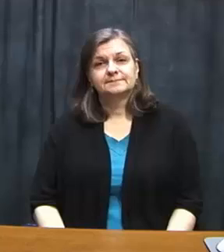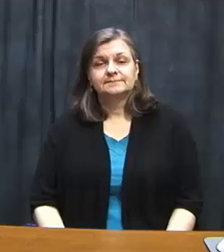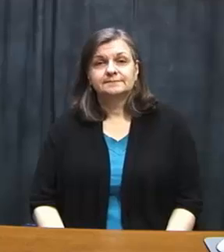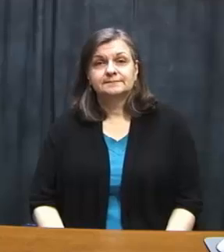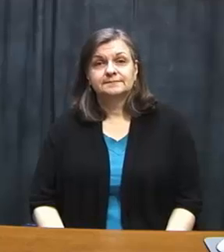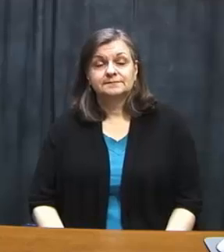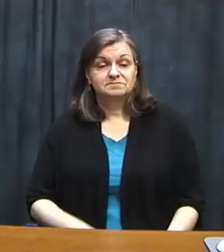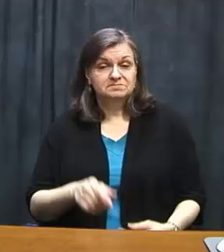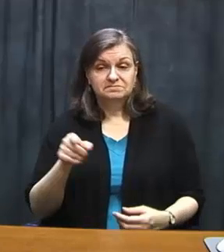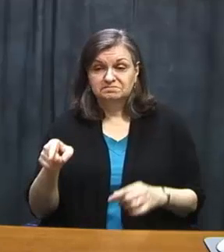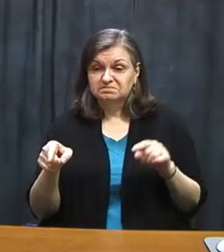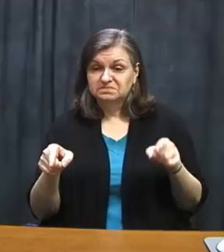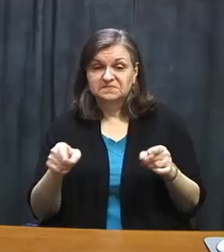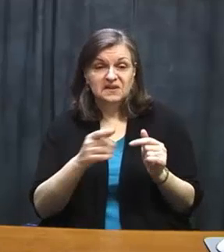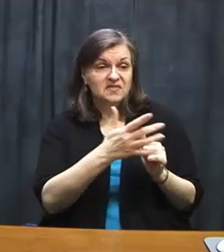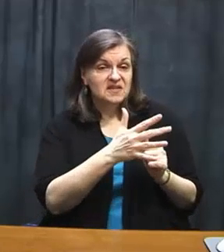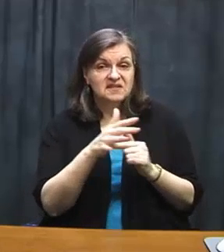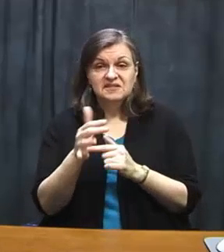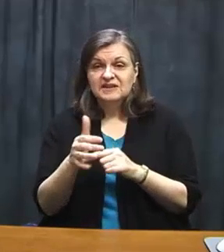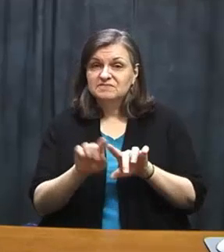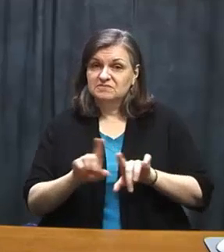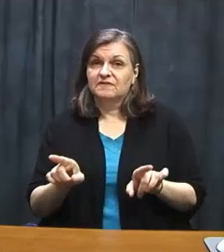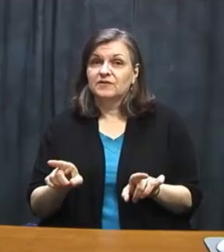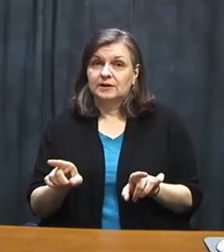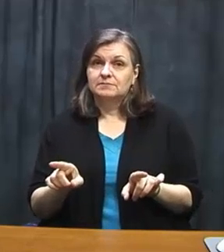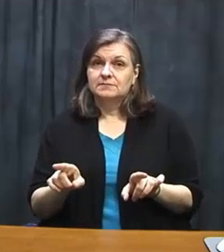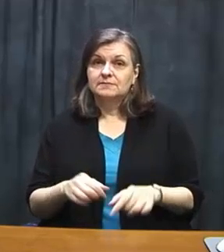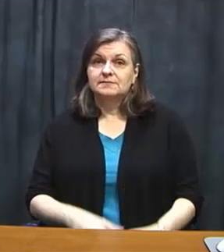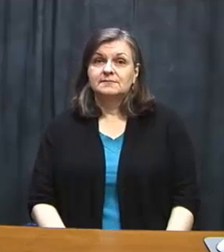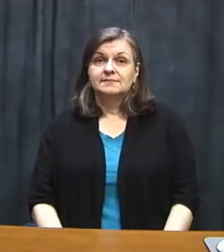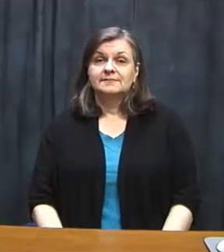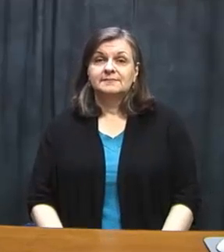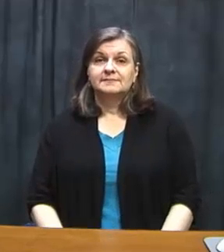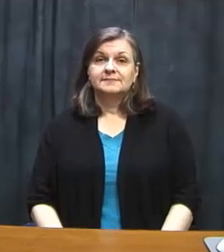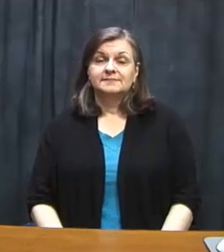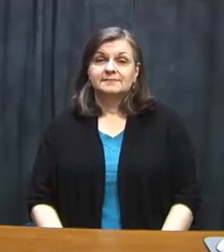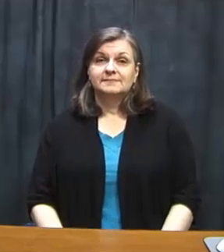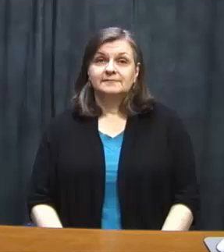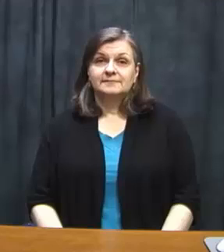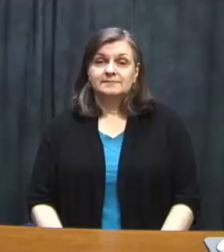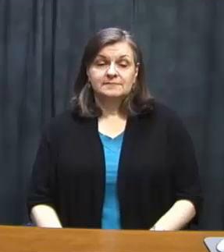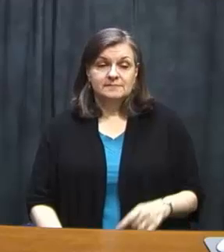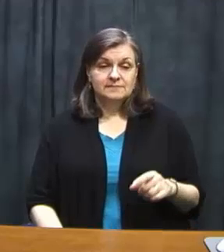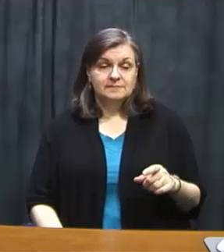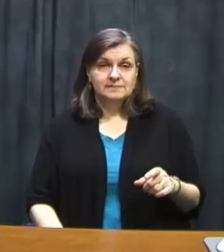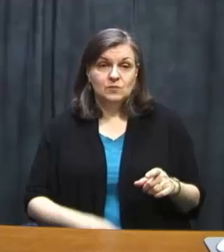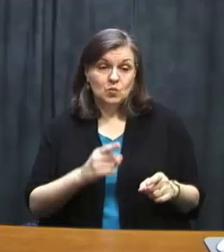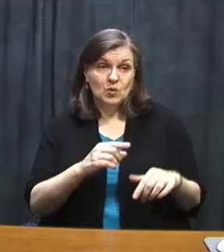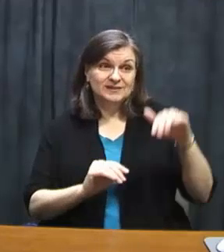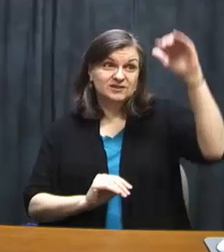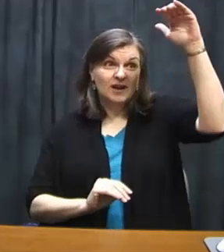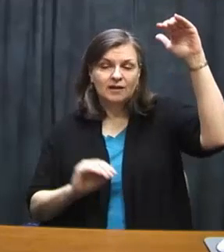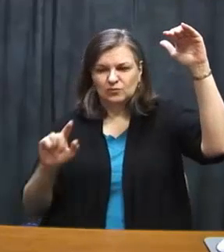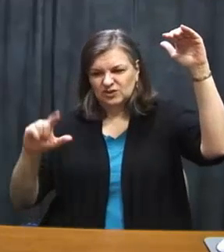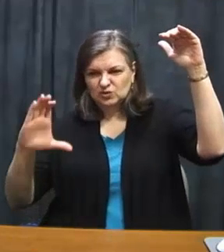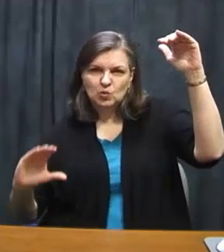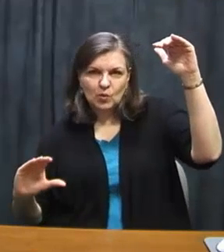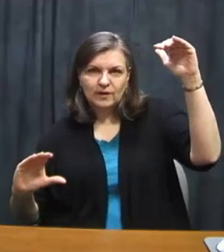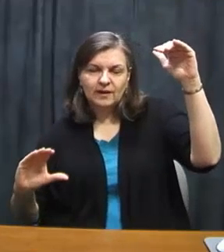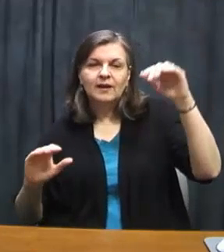well -- the leaves are different they are taller are shorter